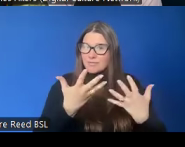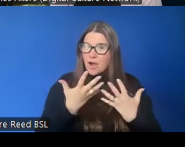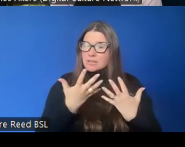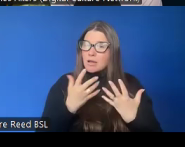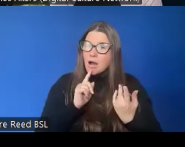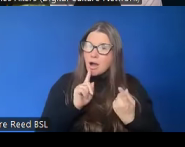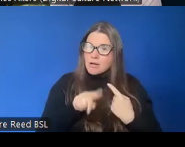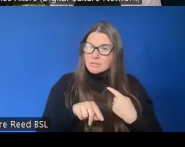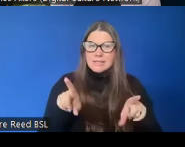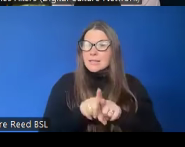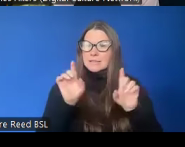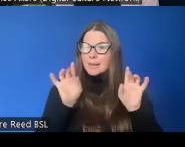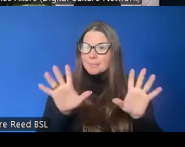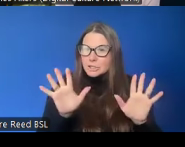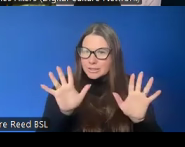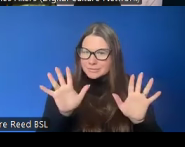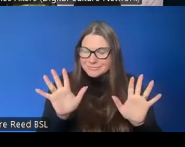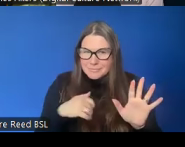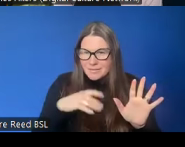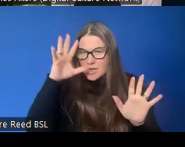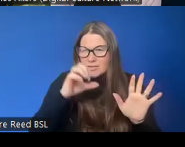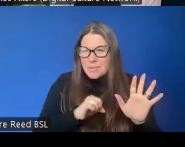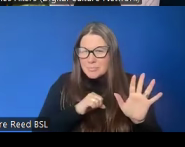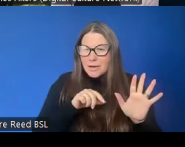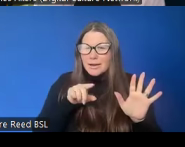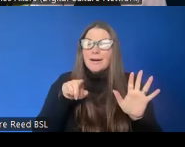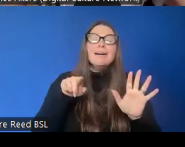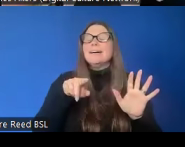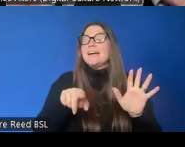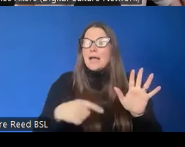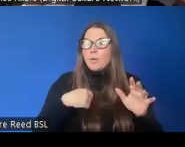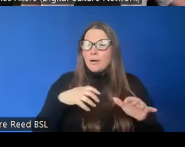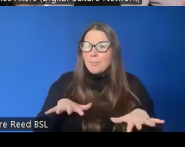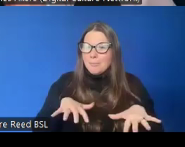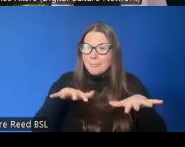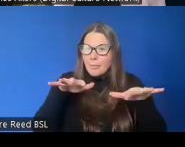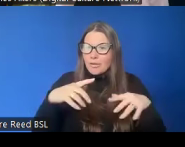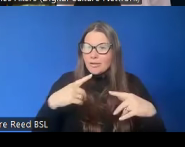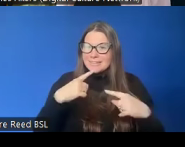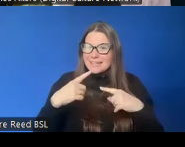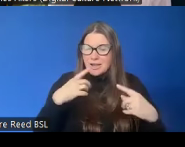Going back to our bog of data, it's like all the insights that can explode out of it. Really exciting.